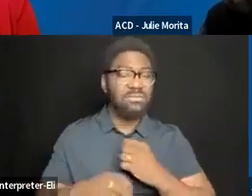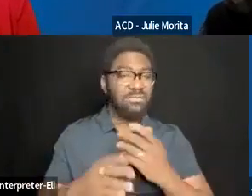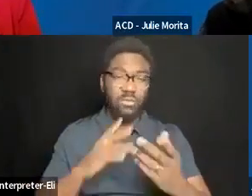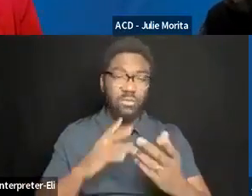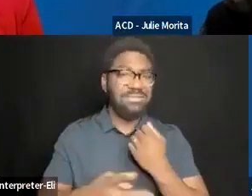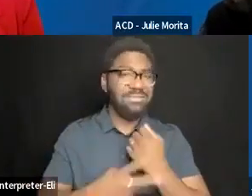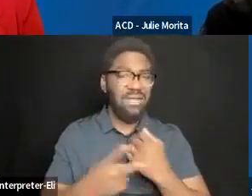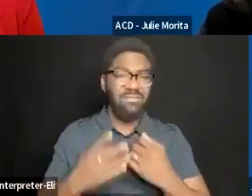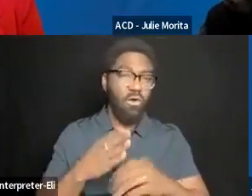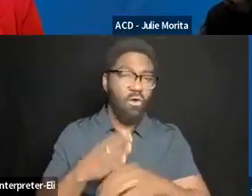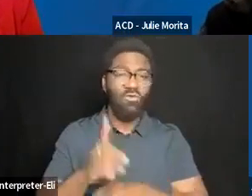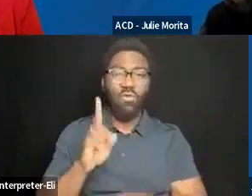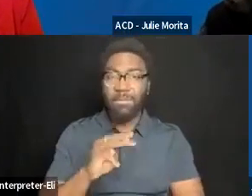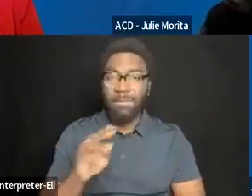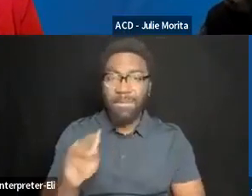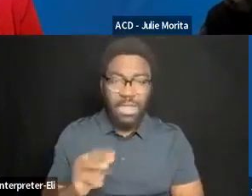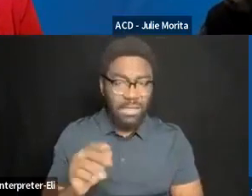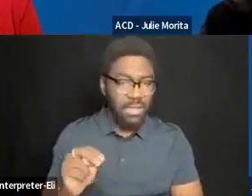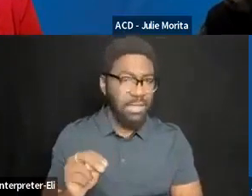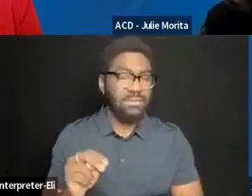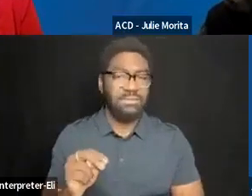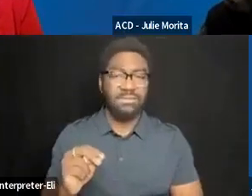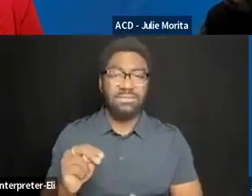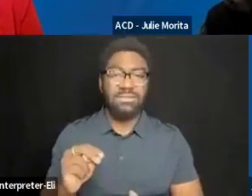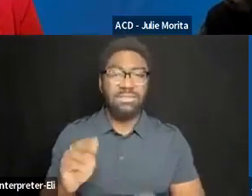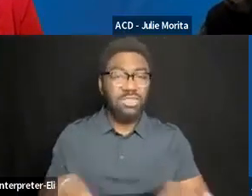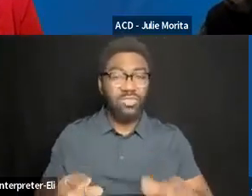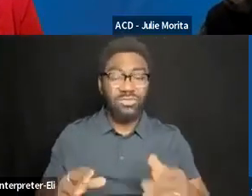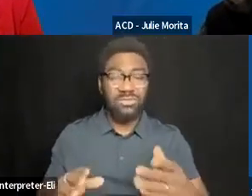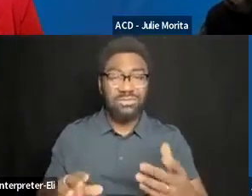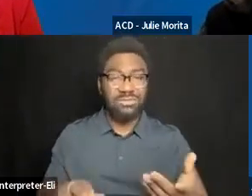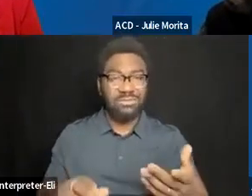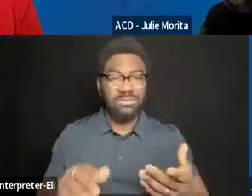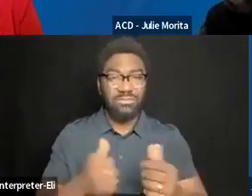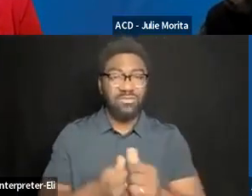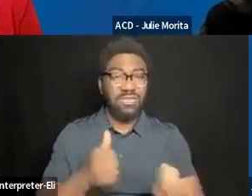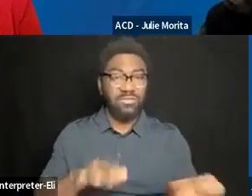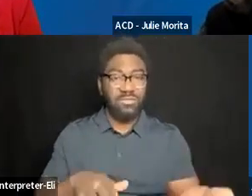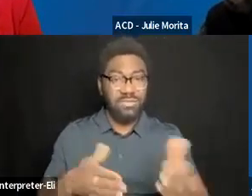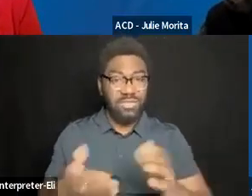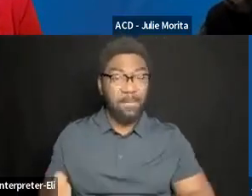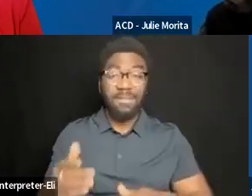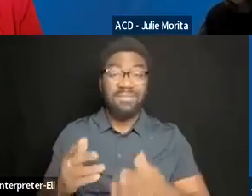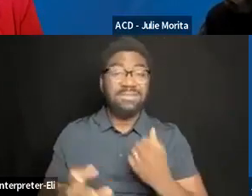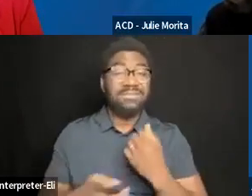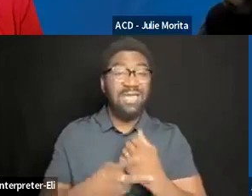It's saved trillions of dollars since it started in 1994. We do not have a comparative program in adults.